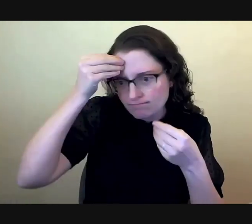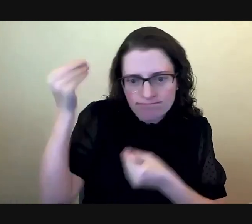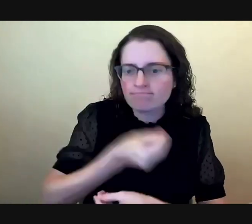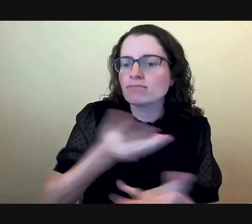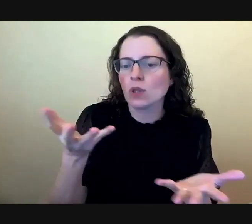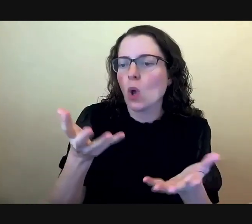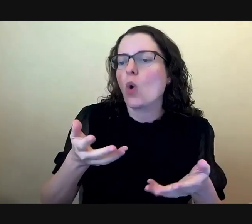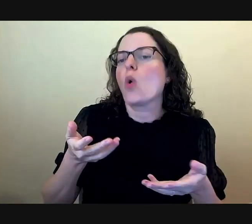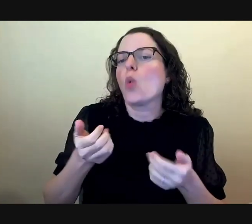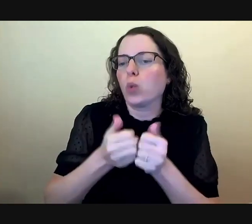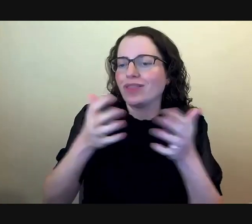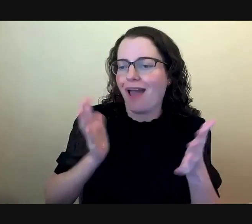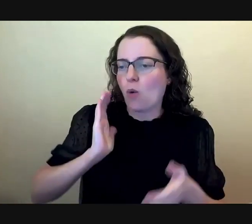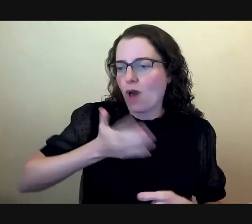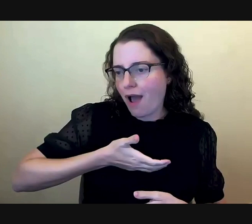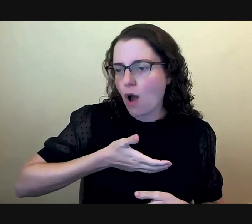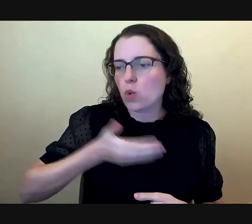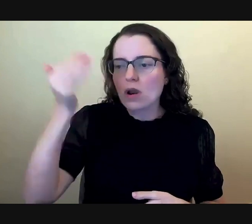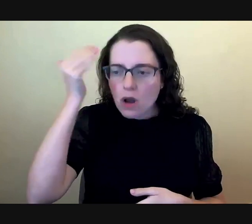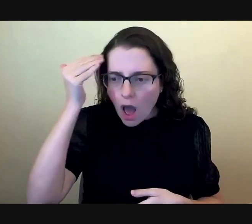So the basic bottom line is that information cannot be